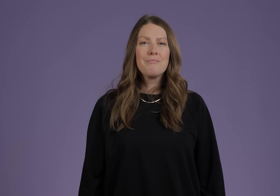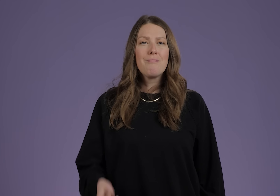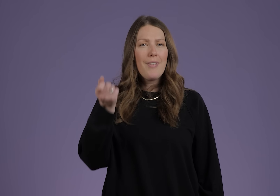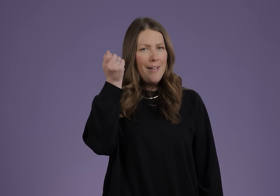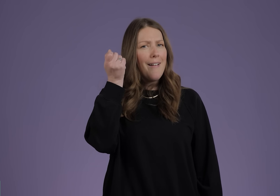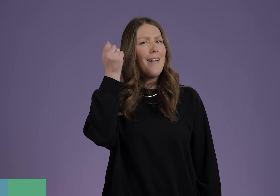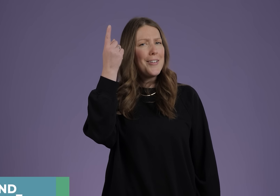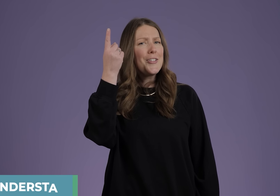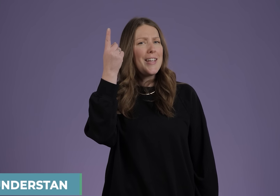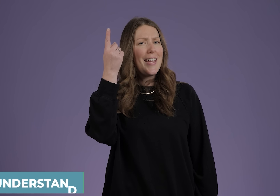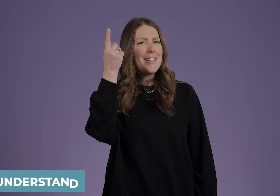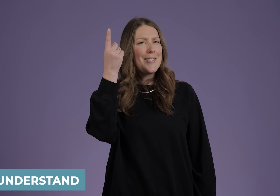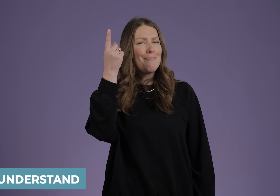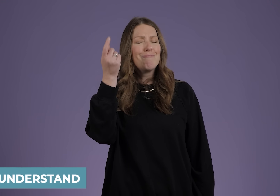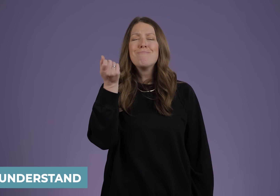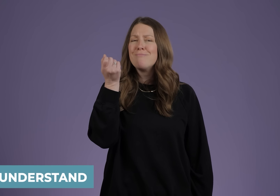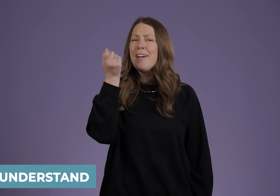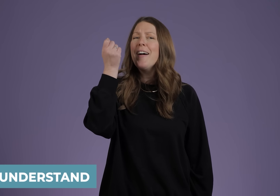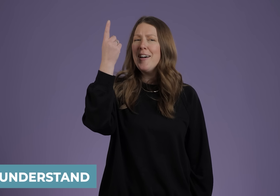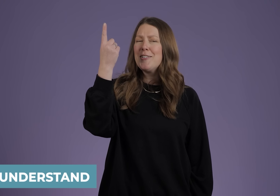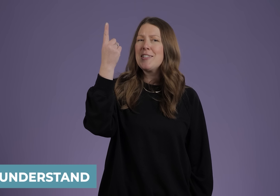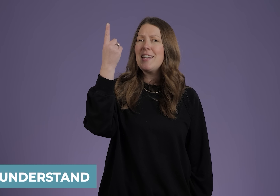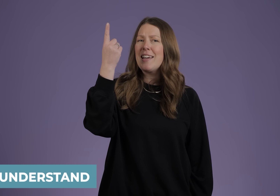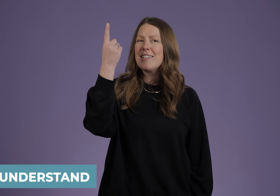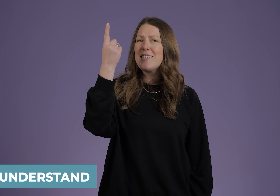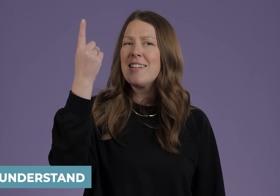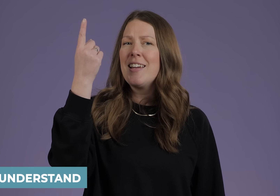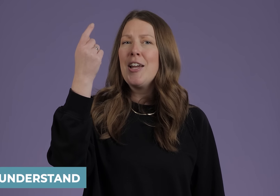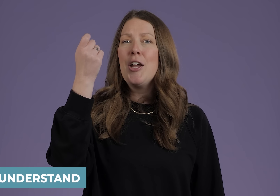Understand